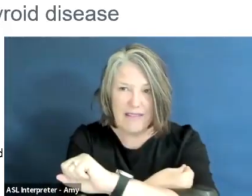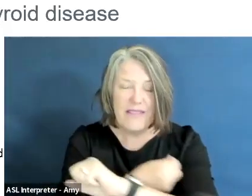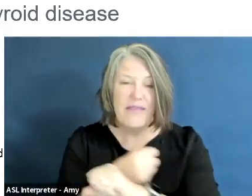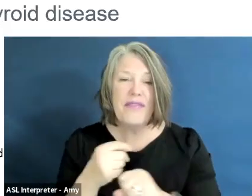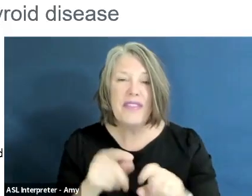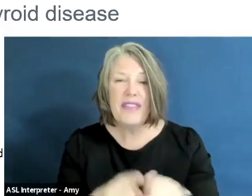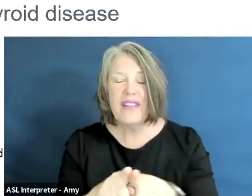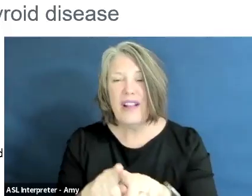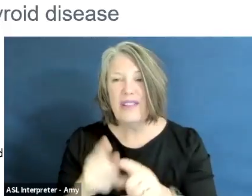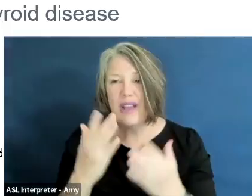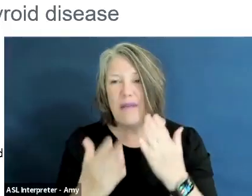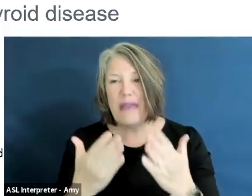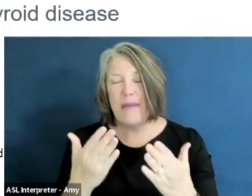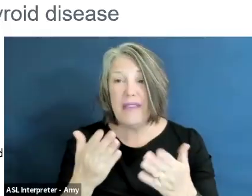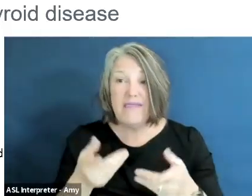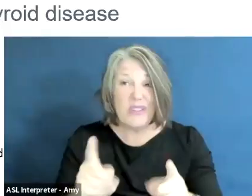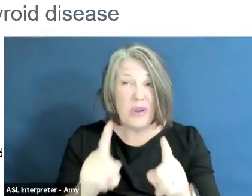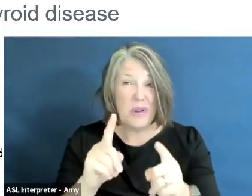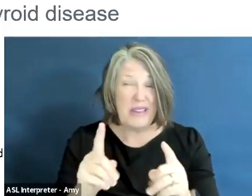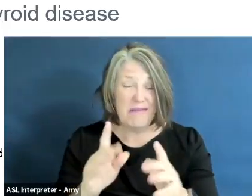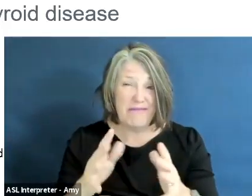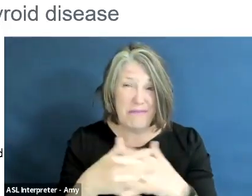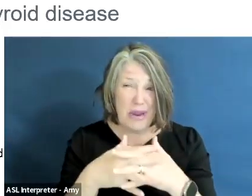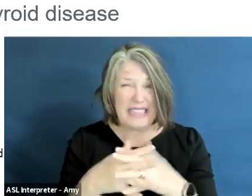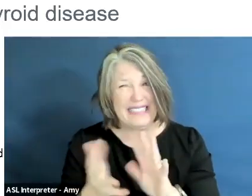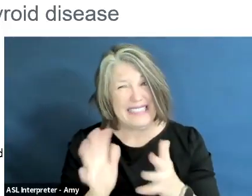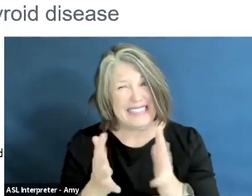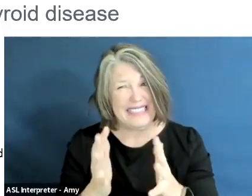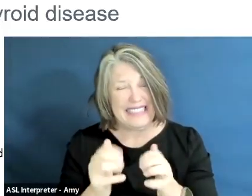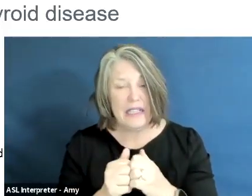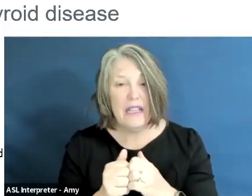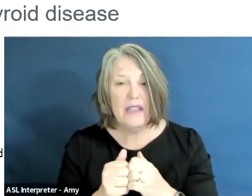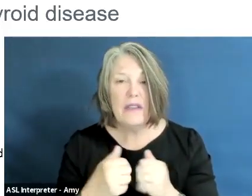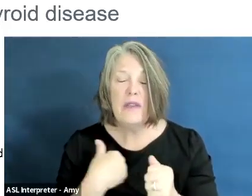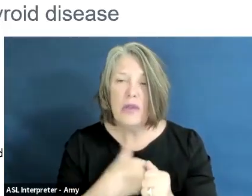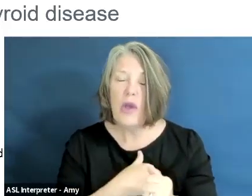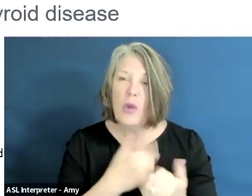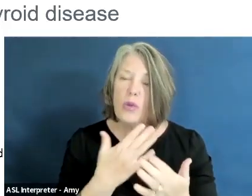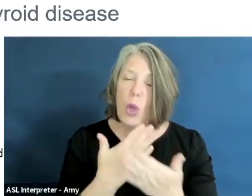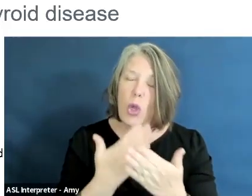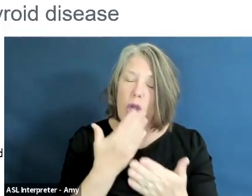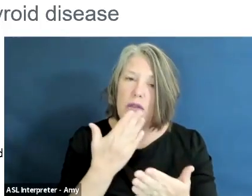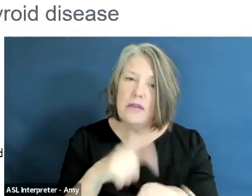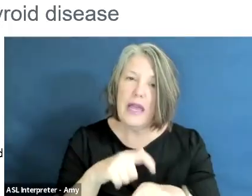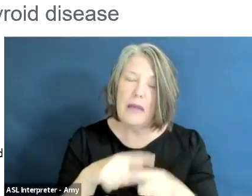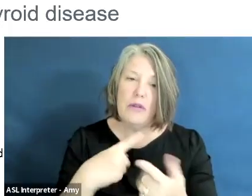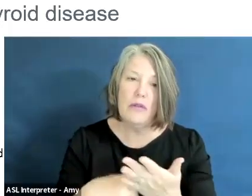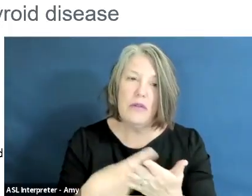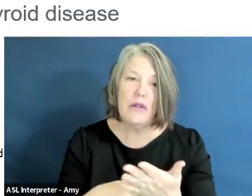some concerns taking it during pregnancy, so that's another time when we can optimize things. Thinking about weight management and